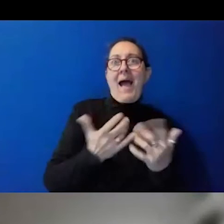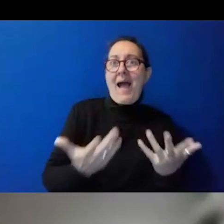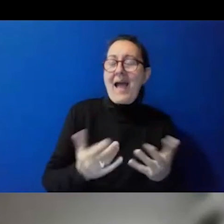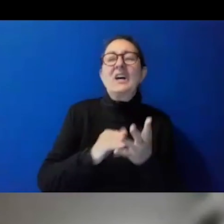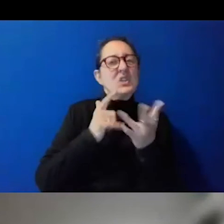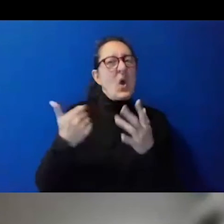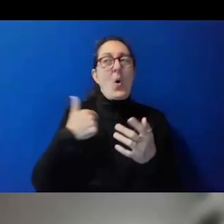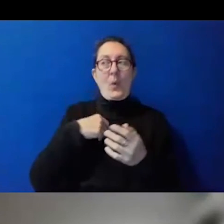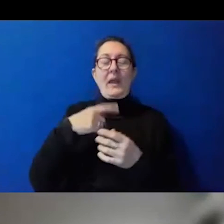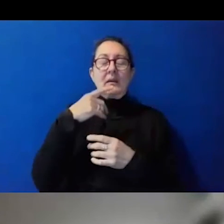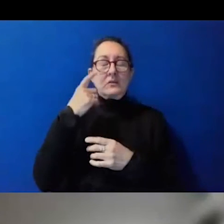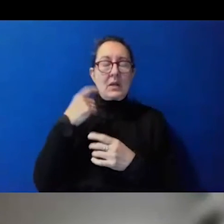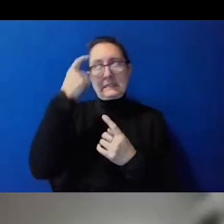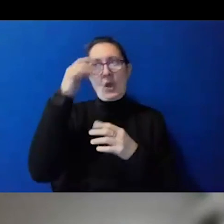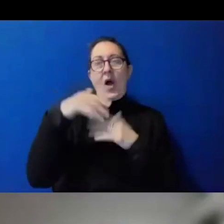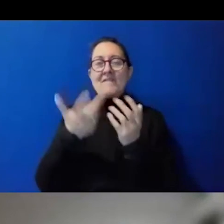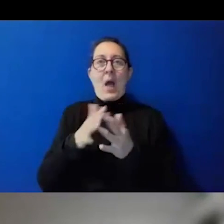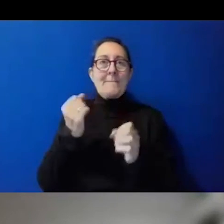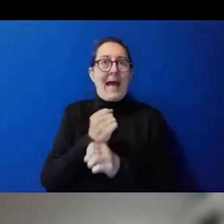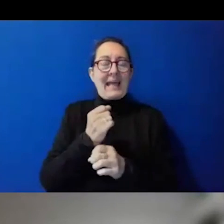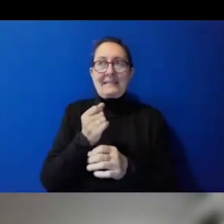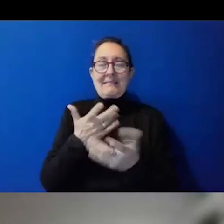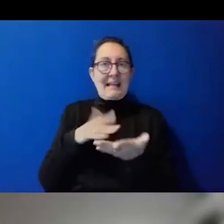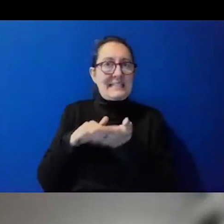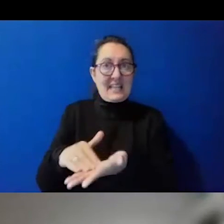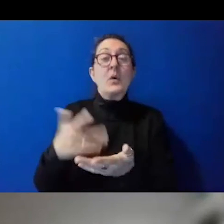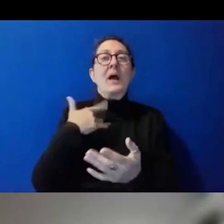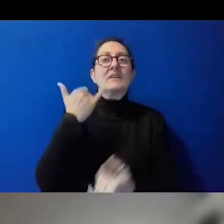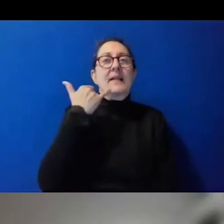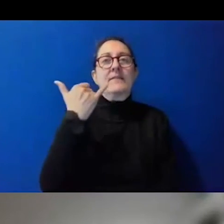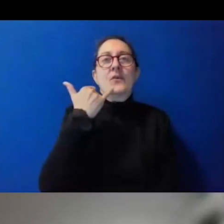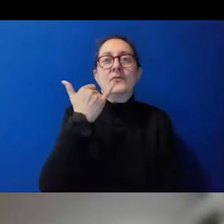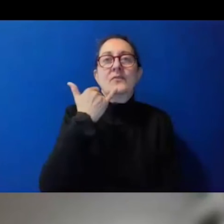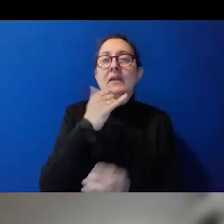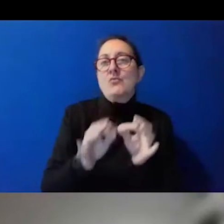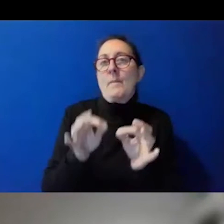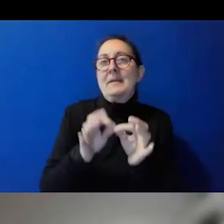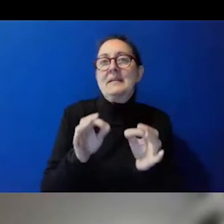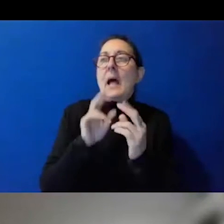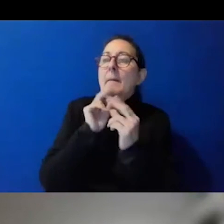one of them is we use interpreters telephone interpreters when we call people if you and I'm